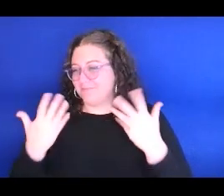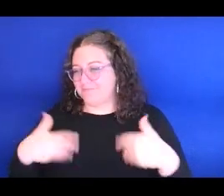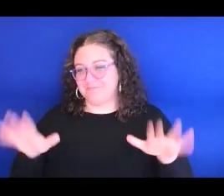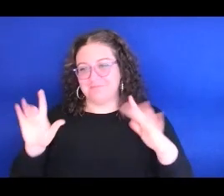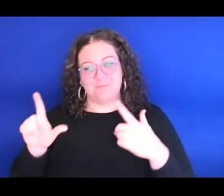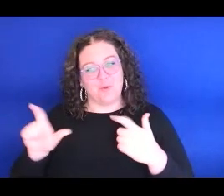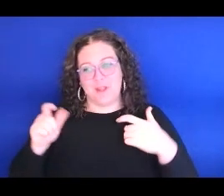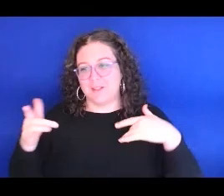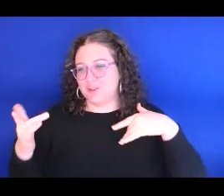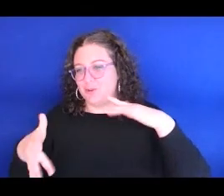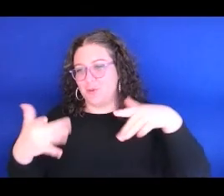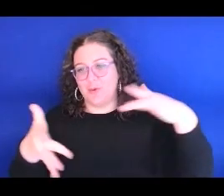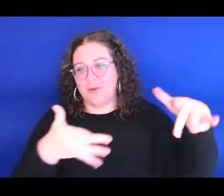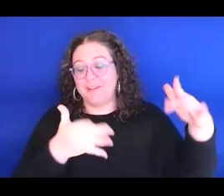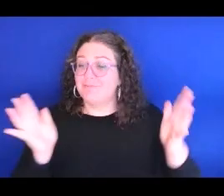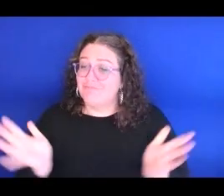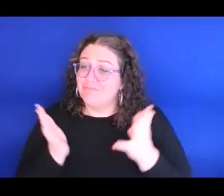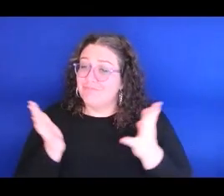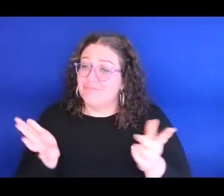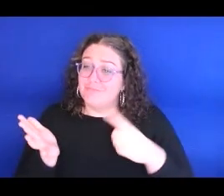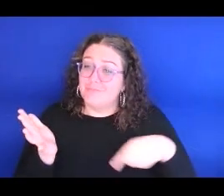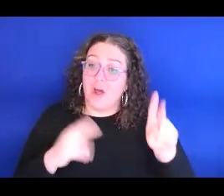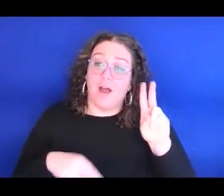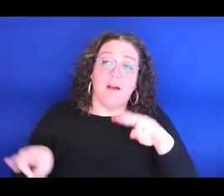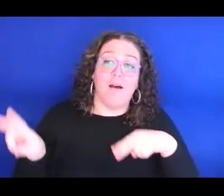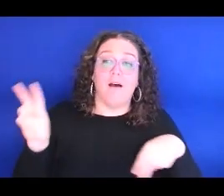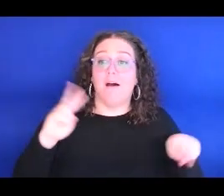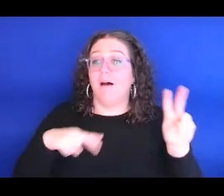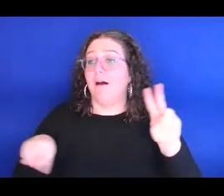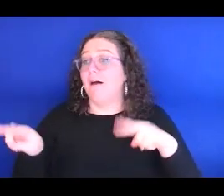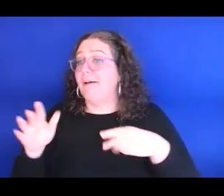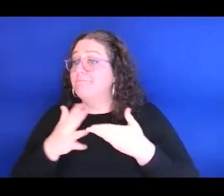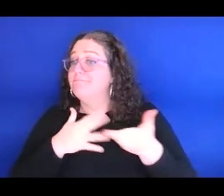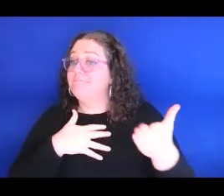That’s a quick tour of the platform. We encourage you to explore each section and see how it can